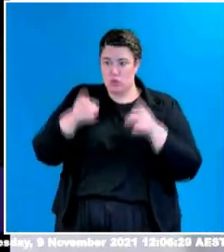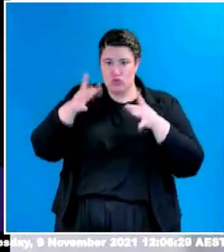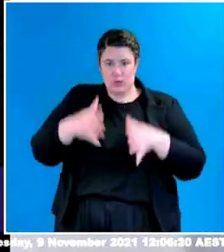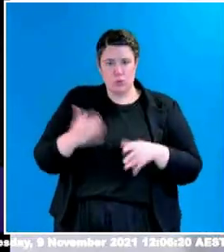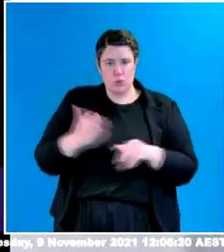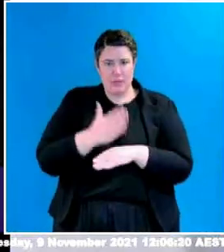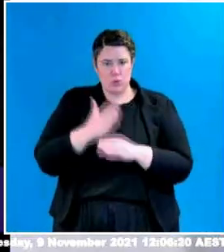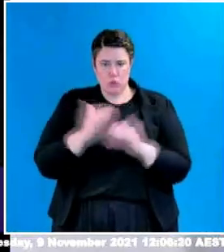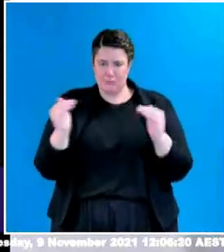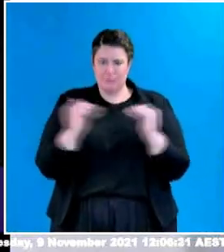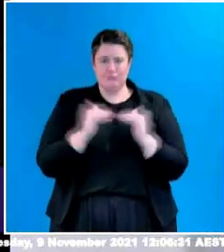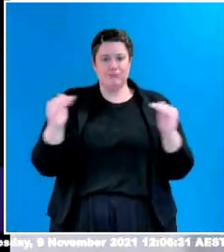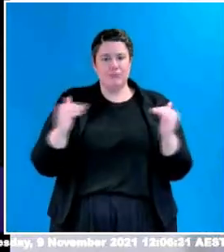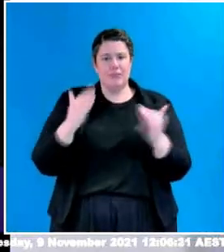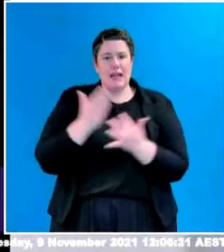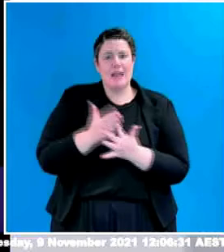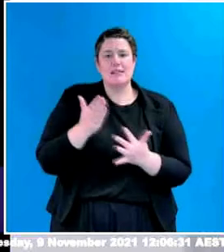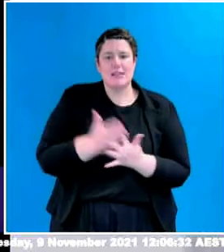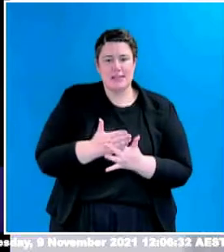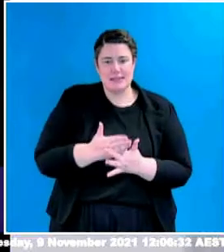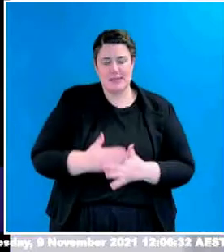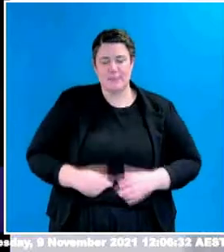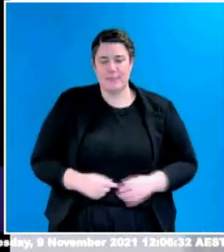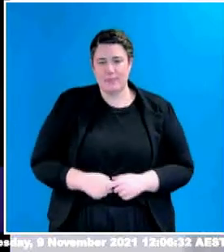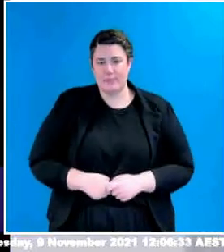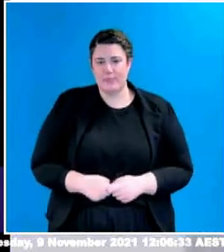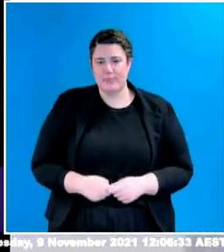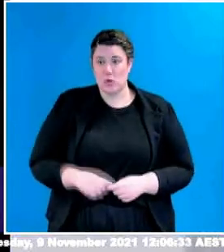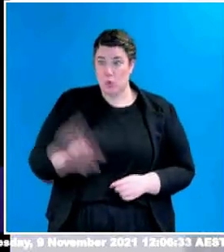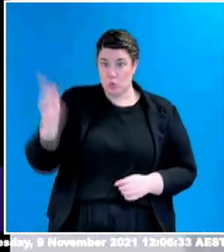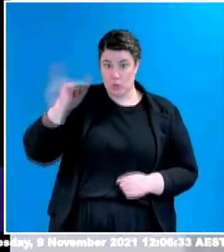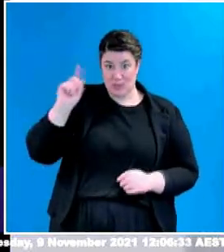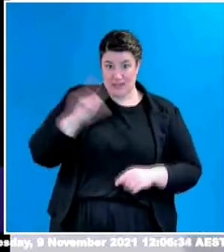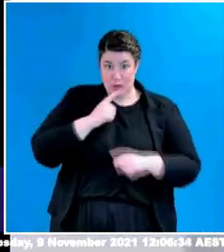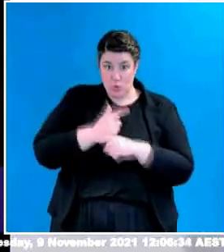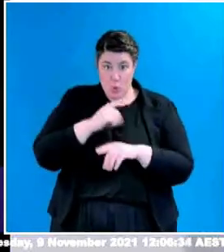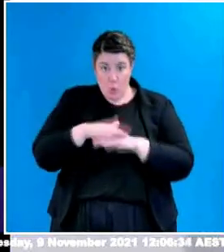The topics we will talk about today are not just limited to governments but are